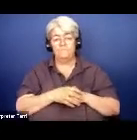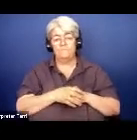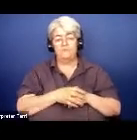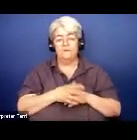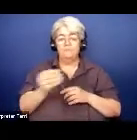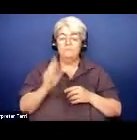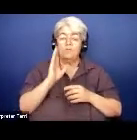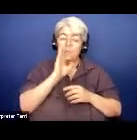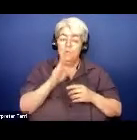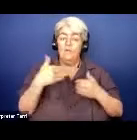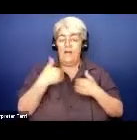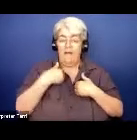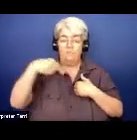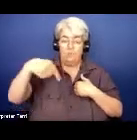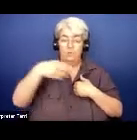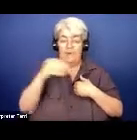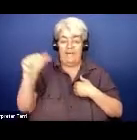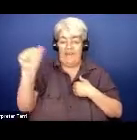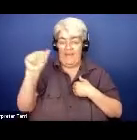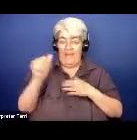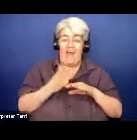will be a Q & A time after every speaker,